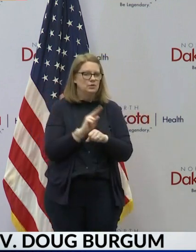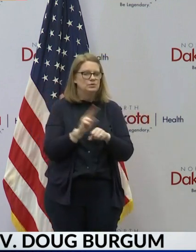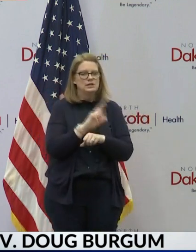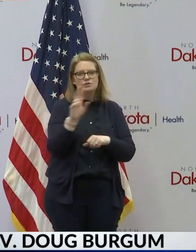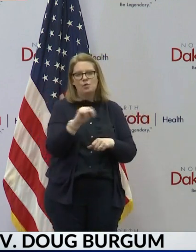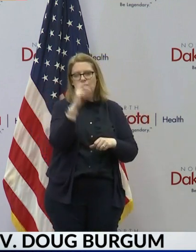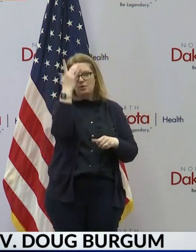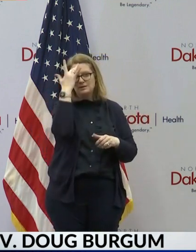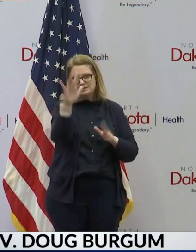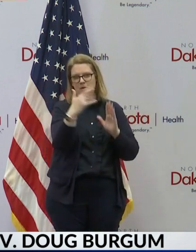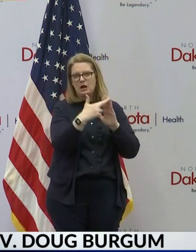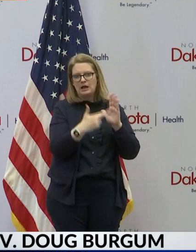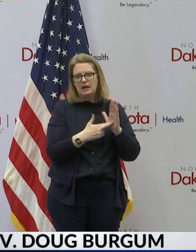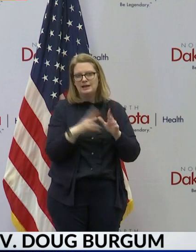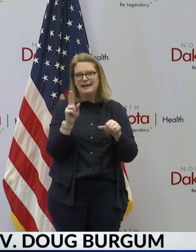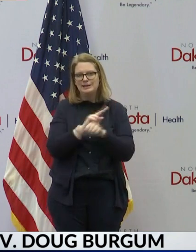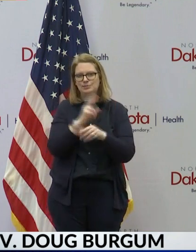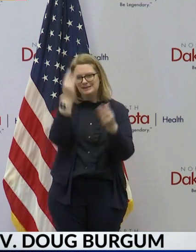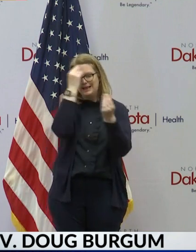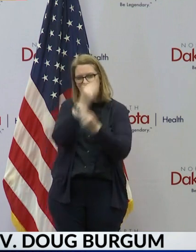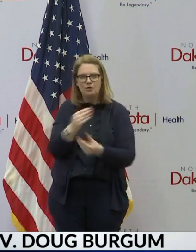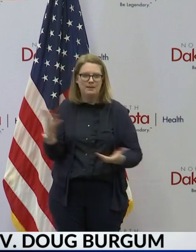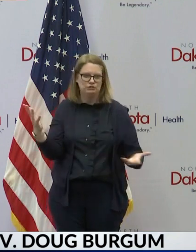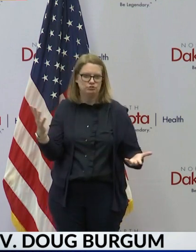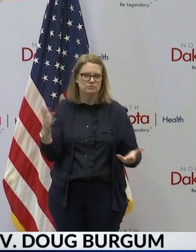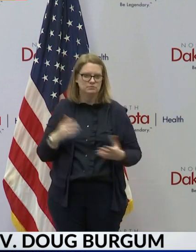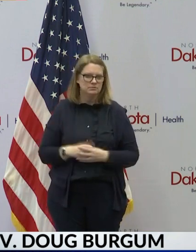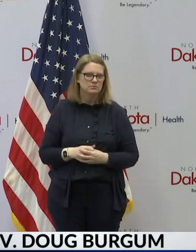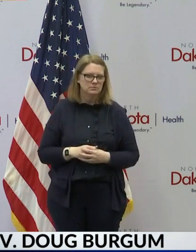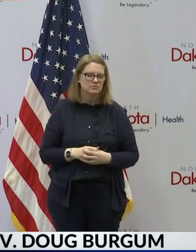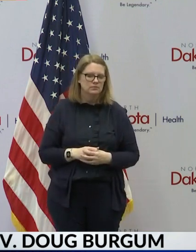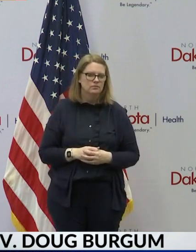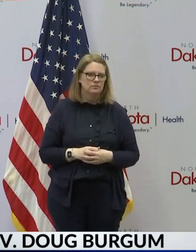I KNOW WHEN THEY WERE DISTRIBUTING STUFF, THEY WERE